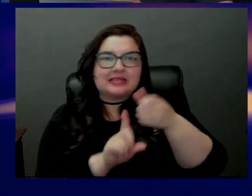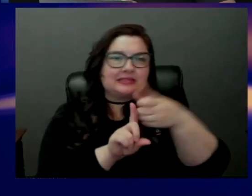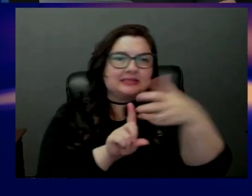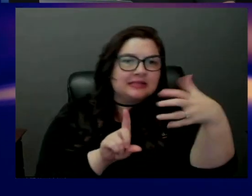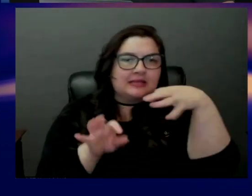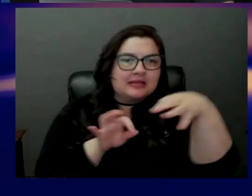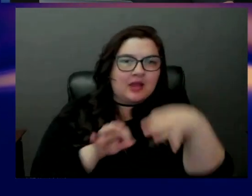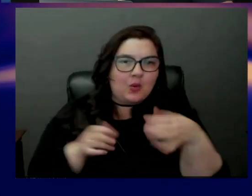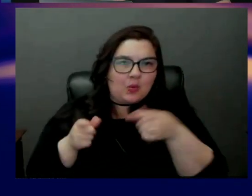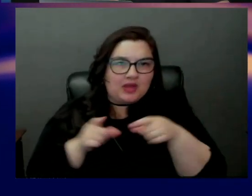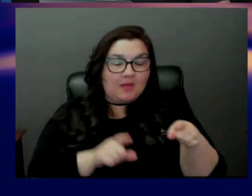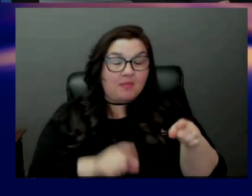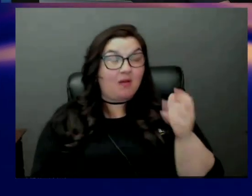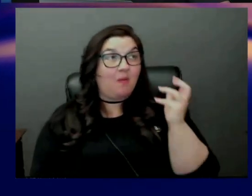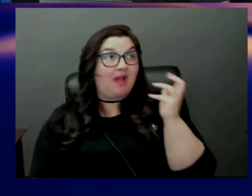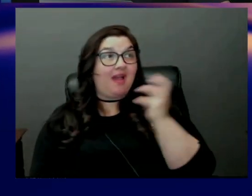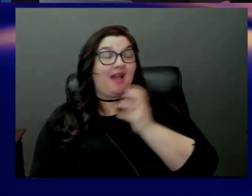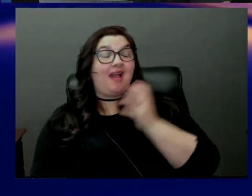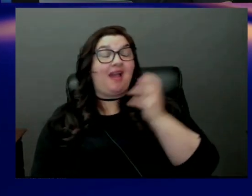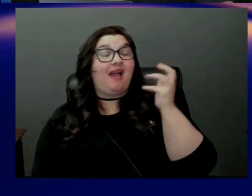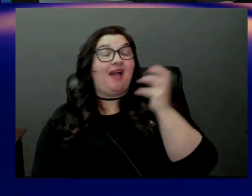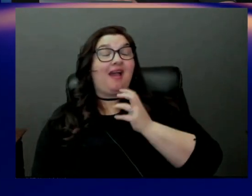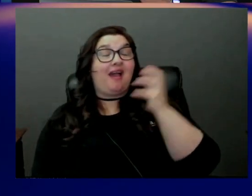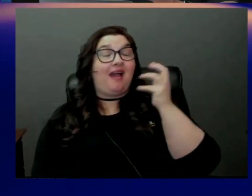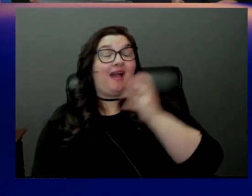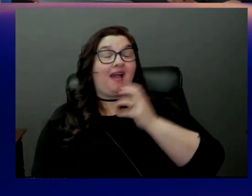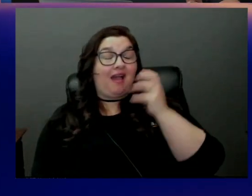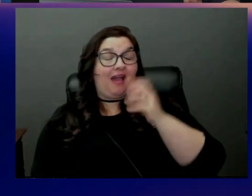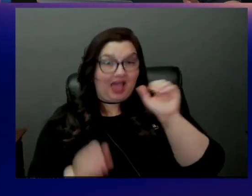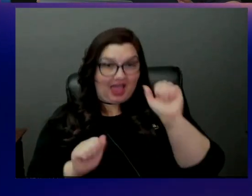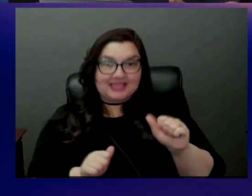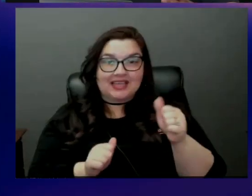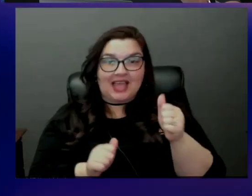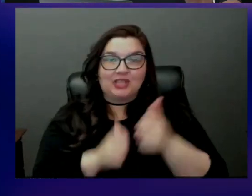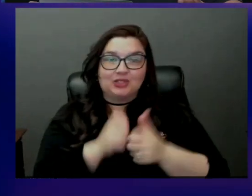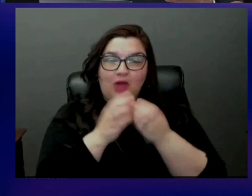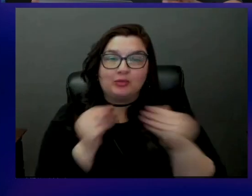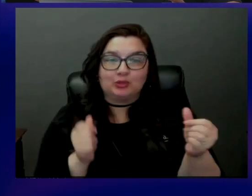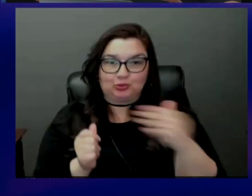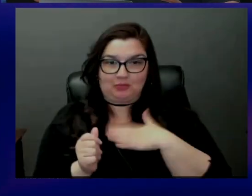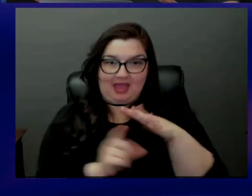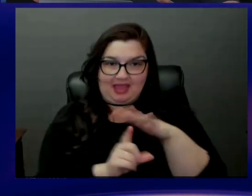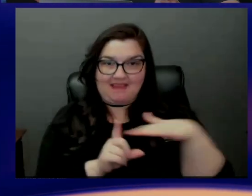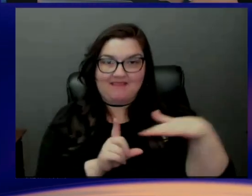And I can use this to kind of like troubleshoot in my environment, what is going on. So we've brought together traces and logs